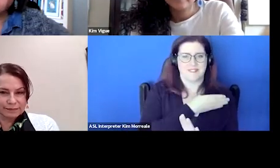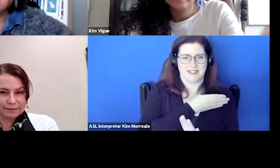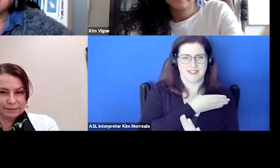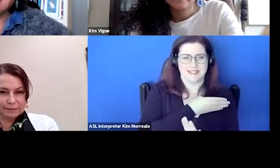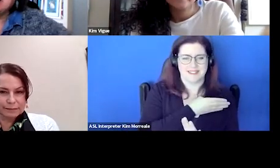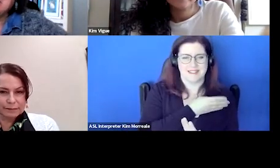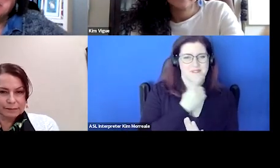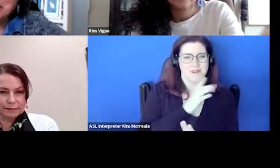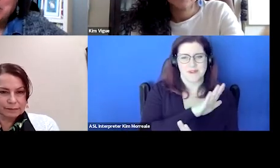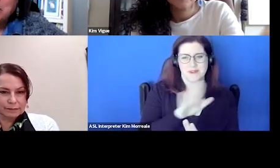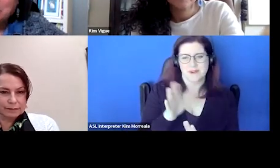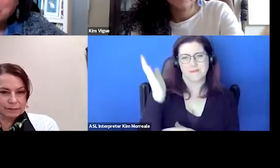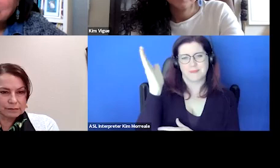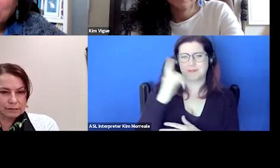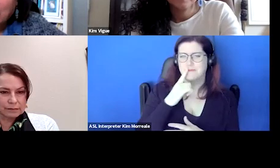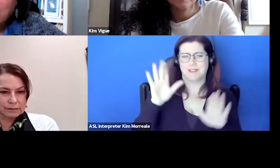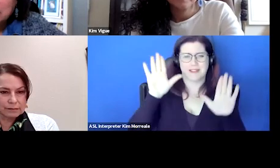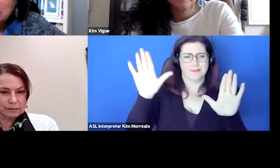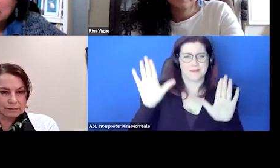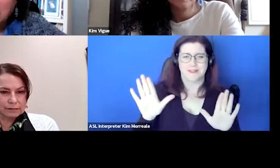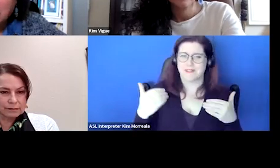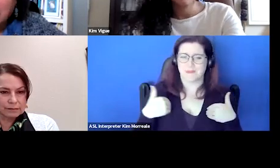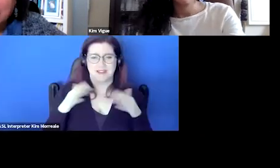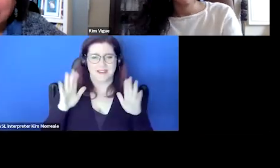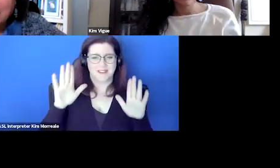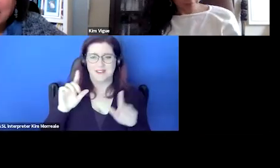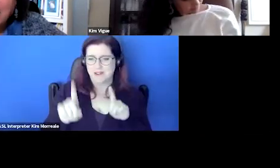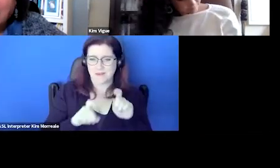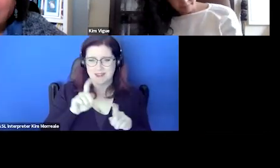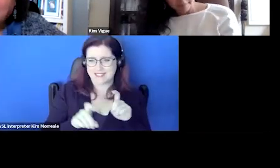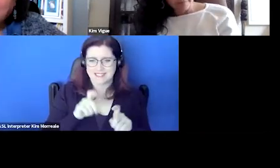for your presentations, they were really wonderful. We had some great questions come in.